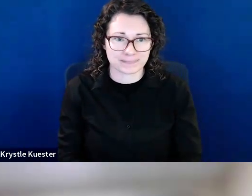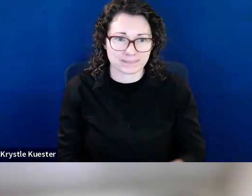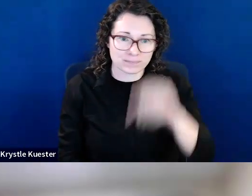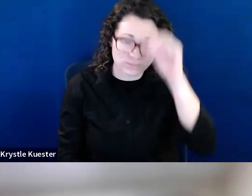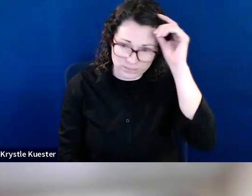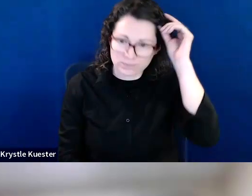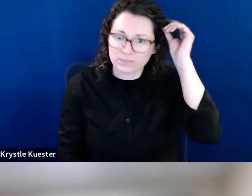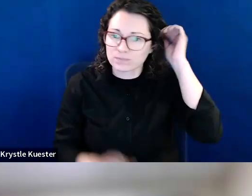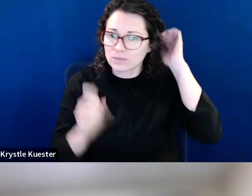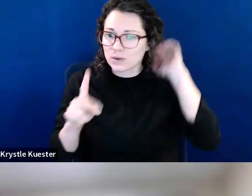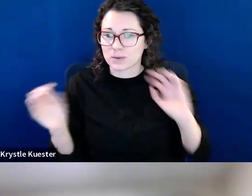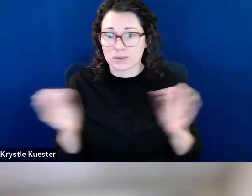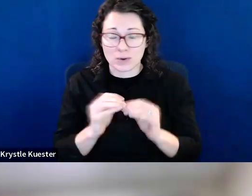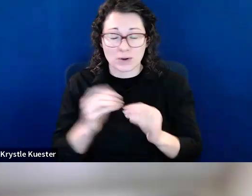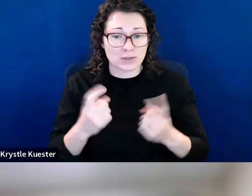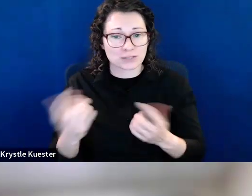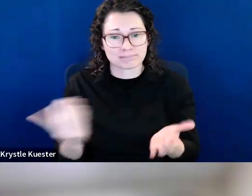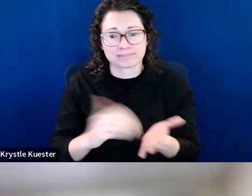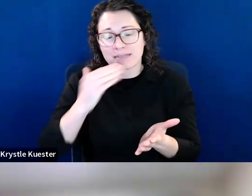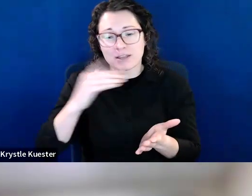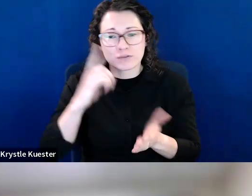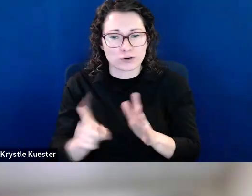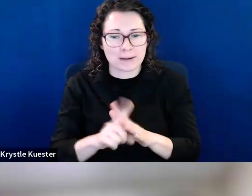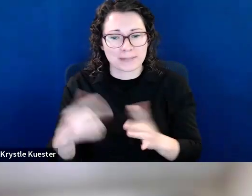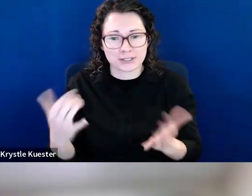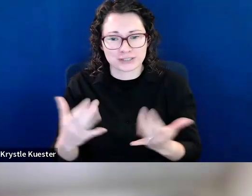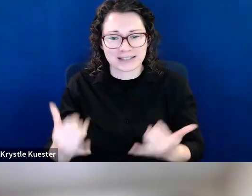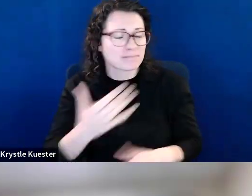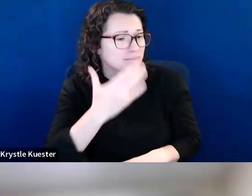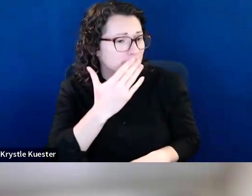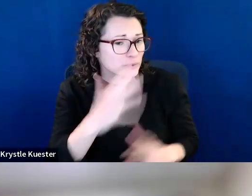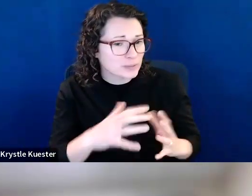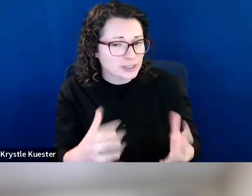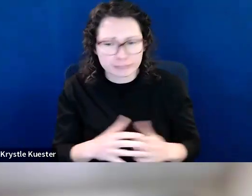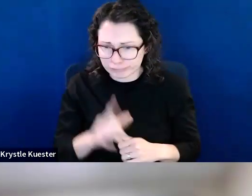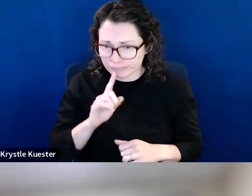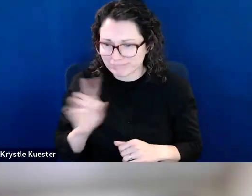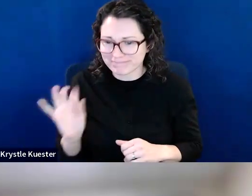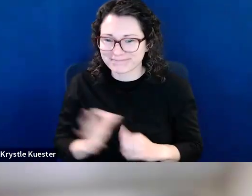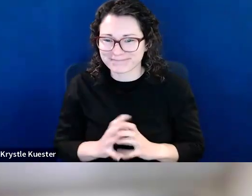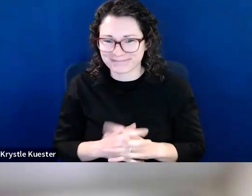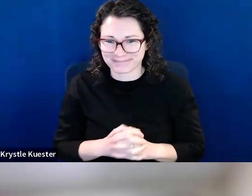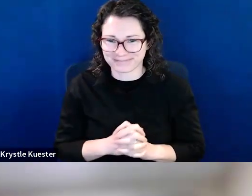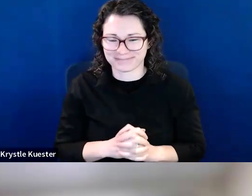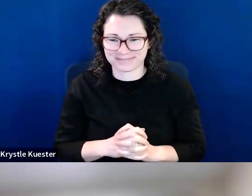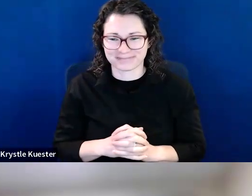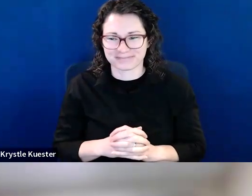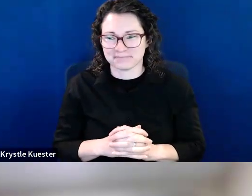All right. Well, with no questions, again, thank you for being here today. Thank you so much.